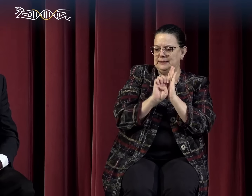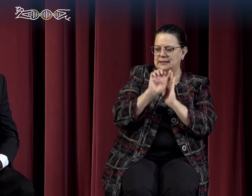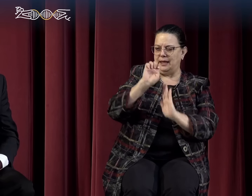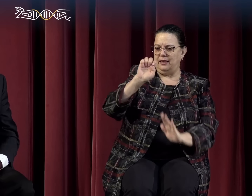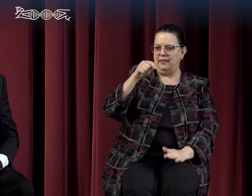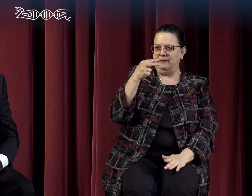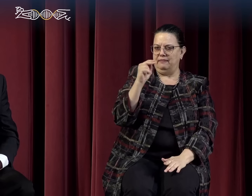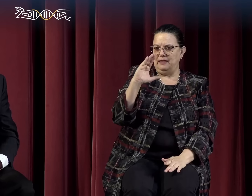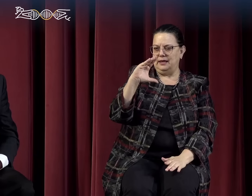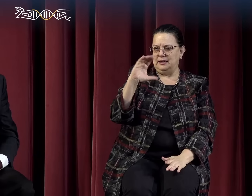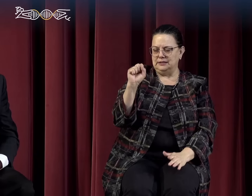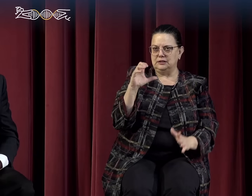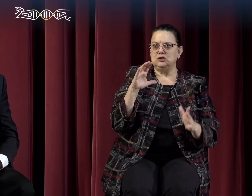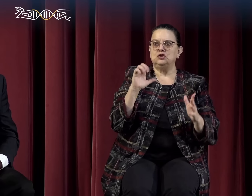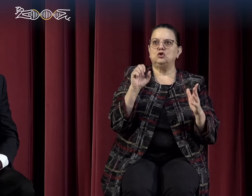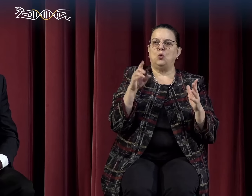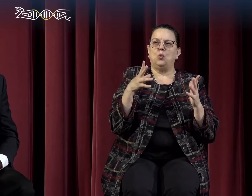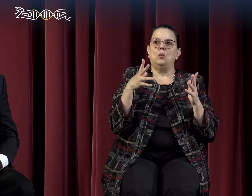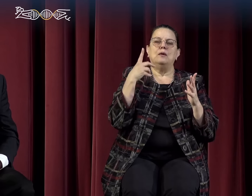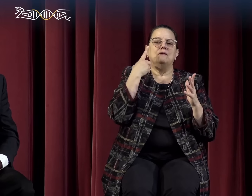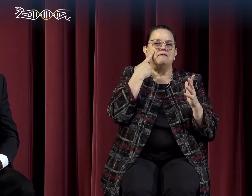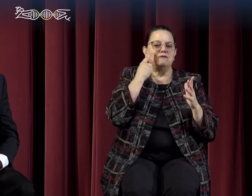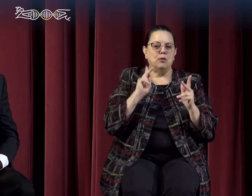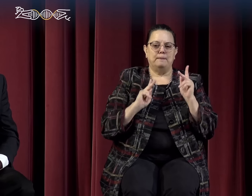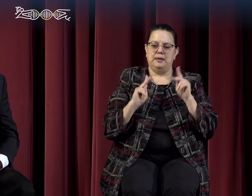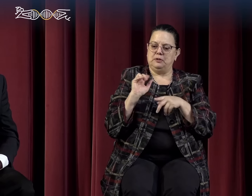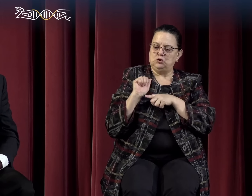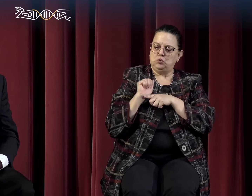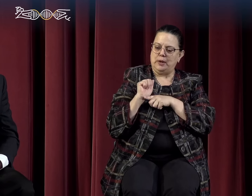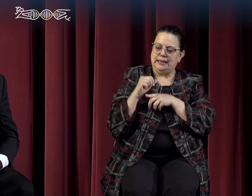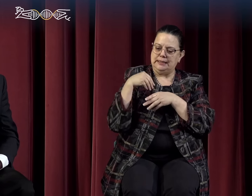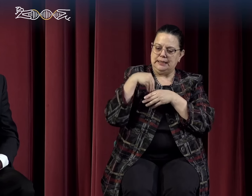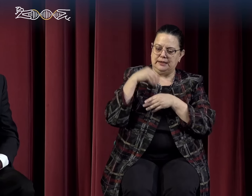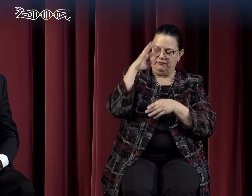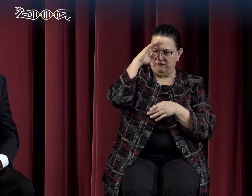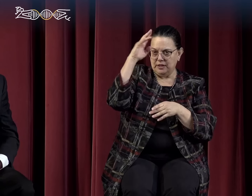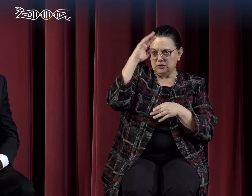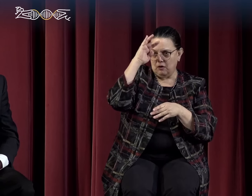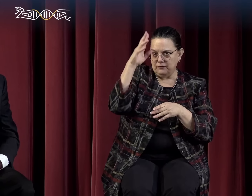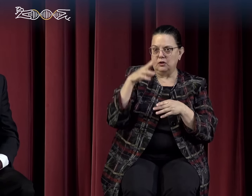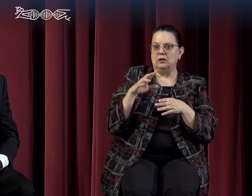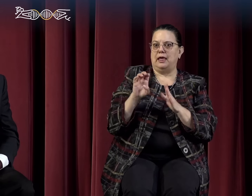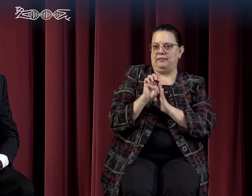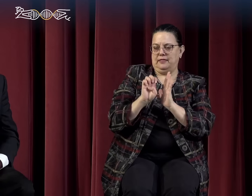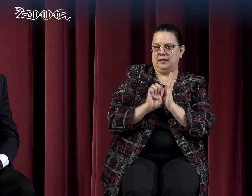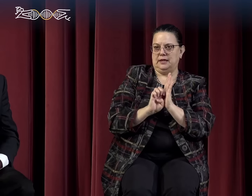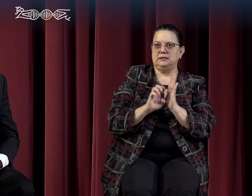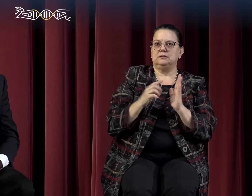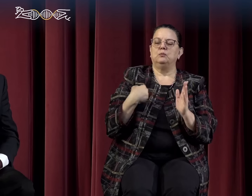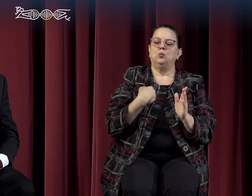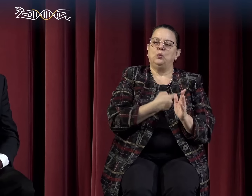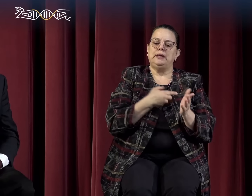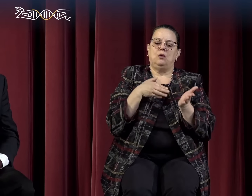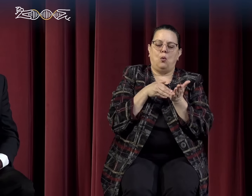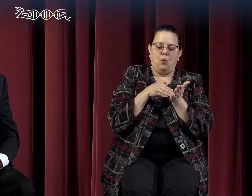thoughts on framing and especially thinking about this from ethical perspective.